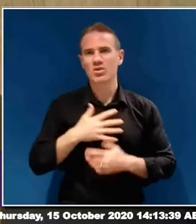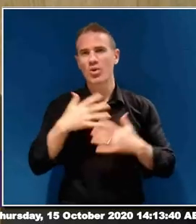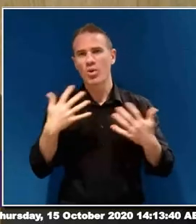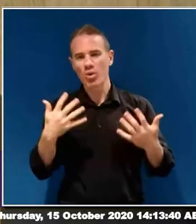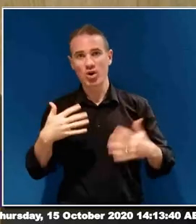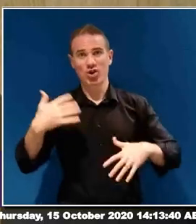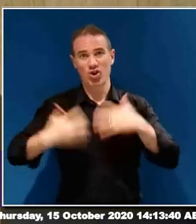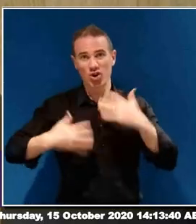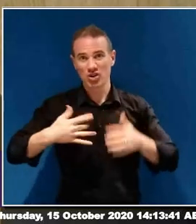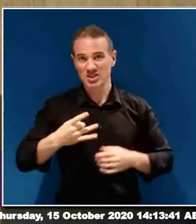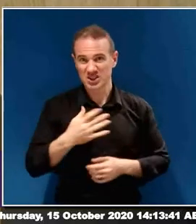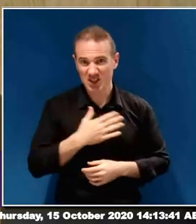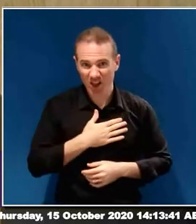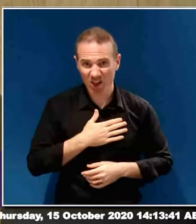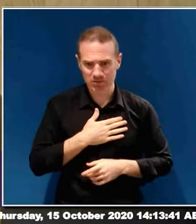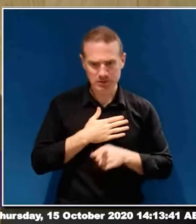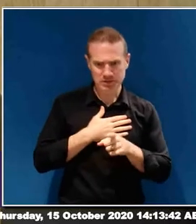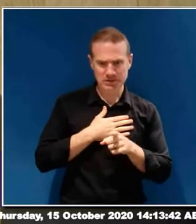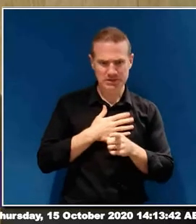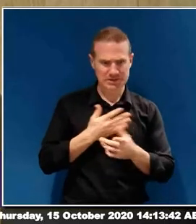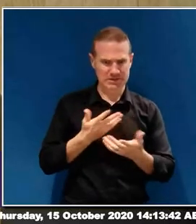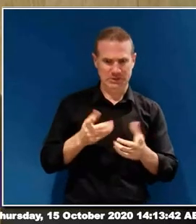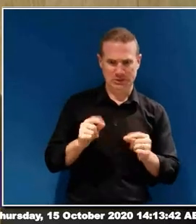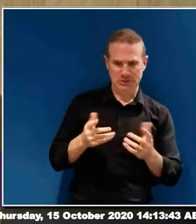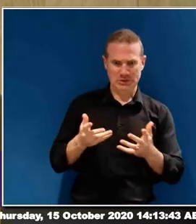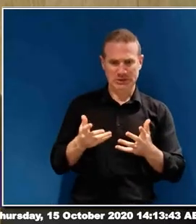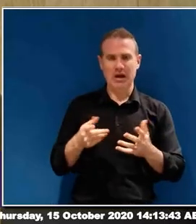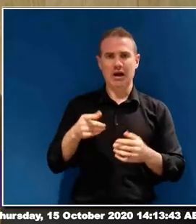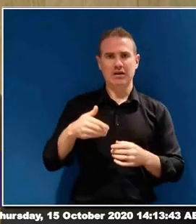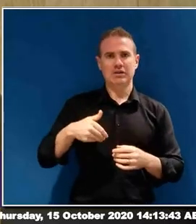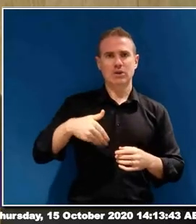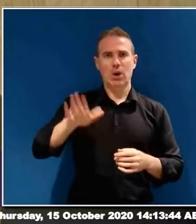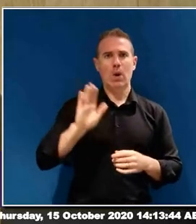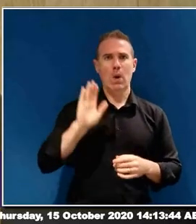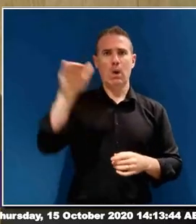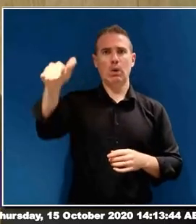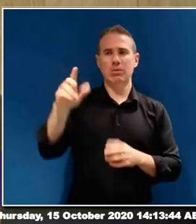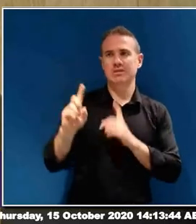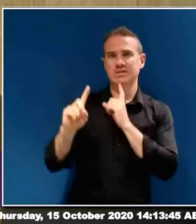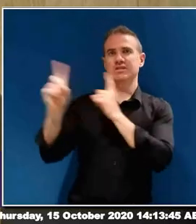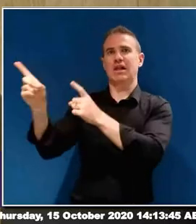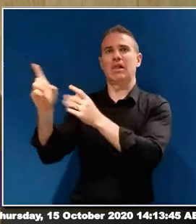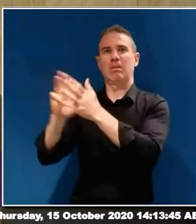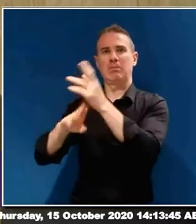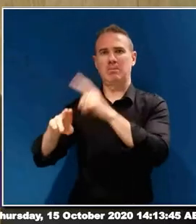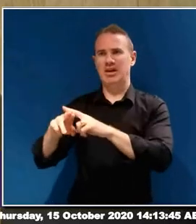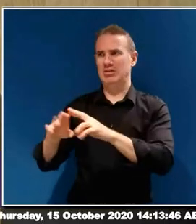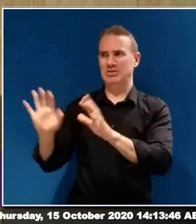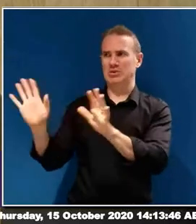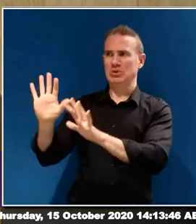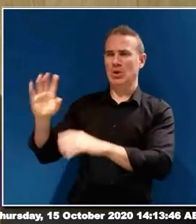with instructions to the parents or caregivers not to come back until they got a letter from their psychologist